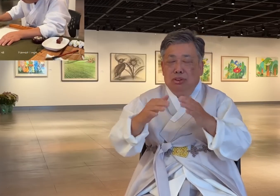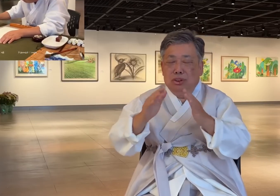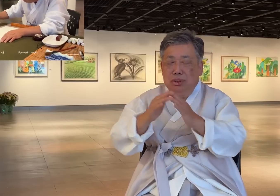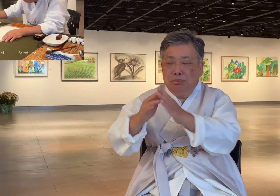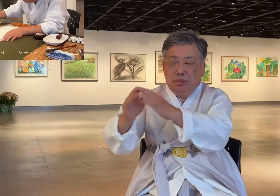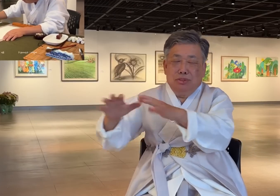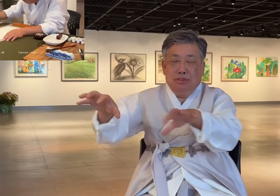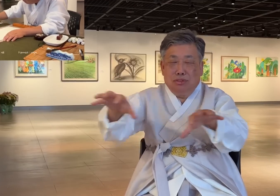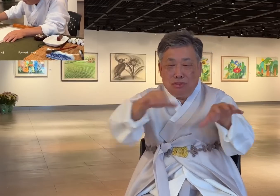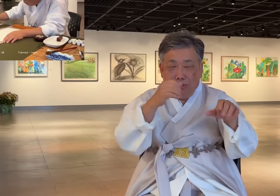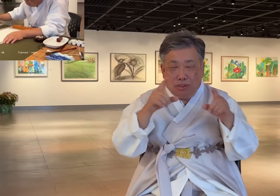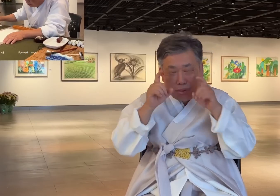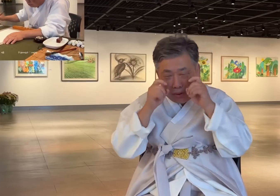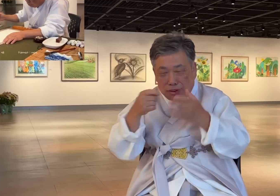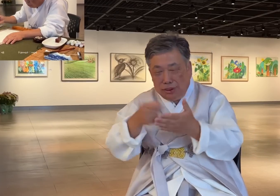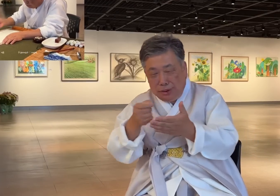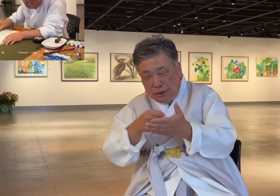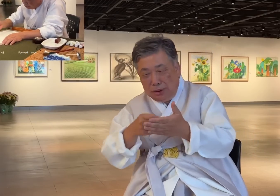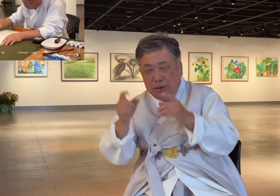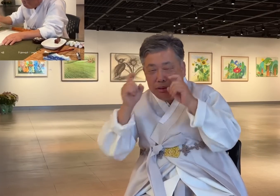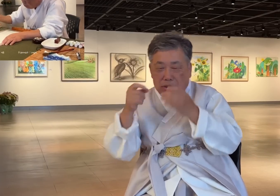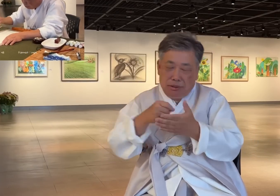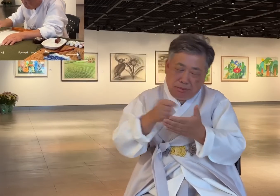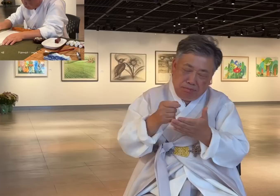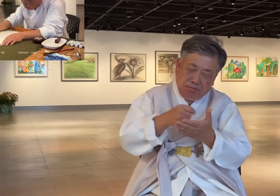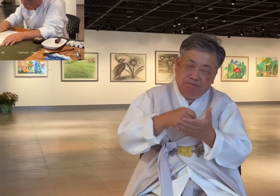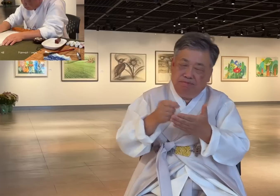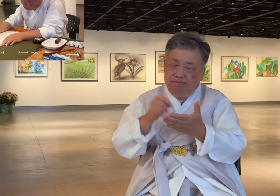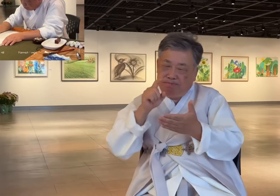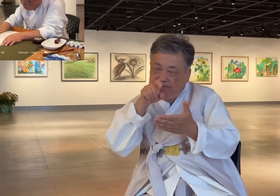houses and drew them.